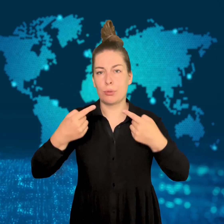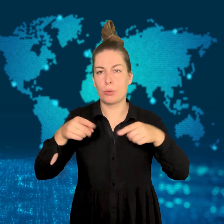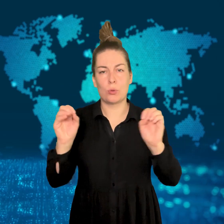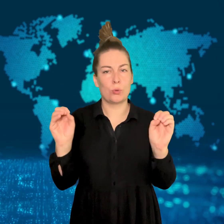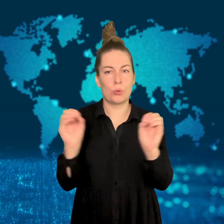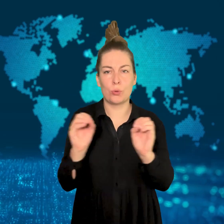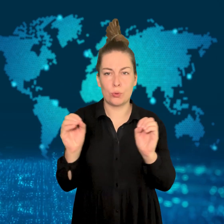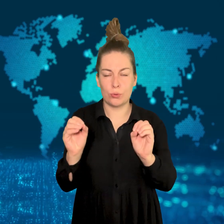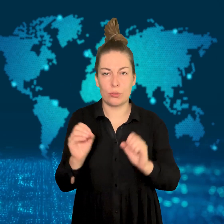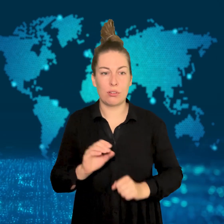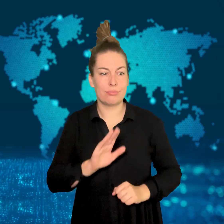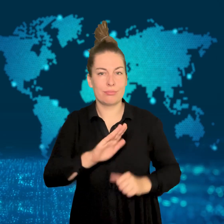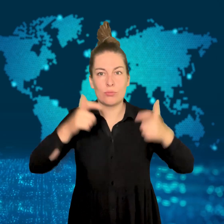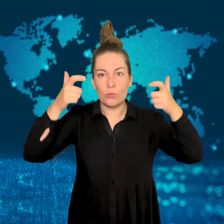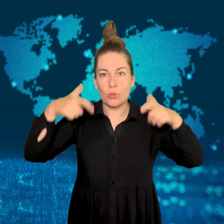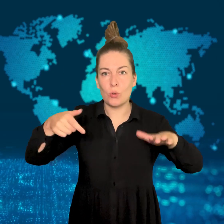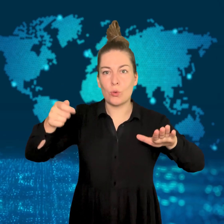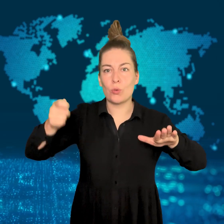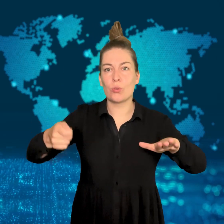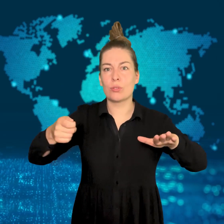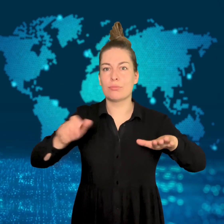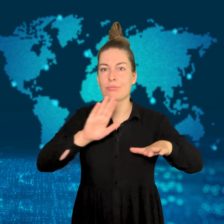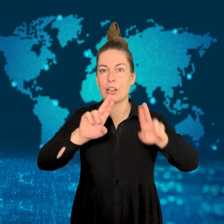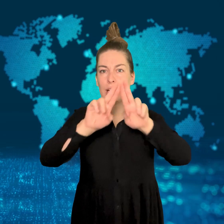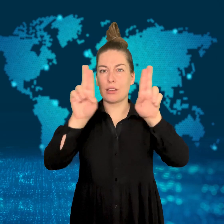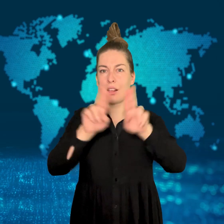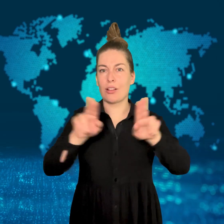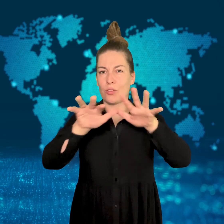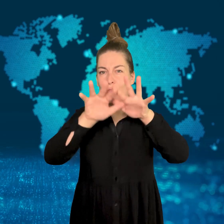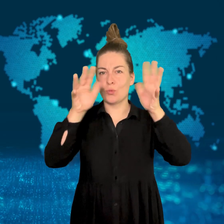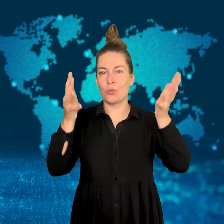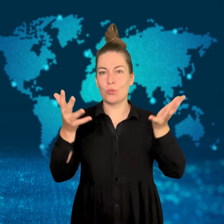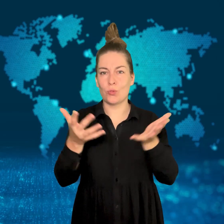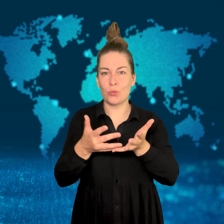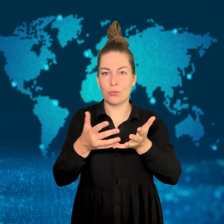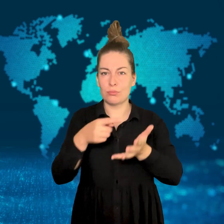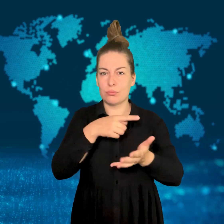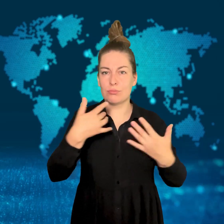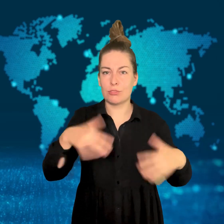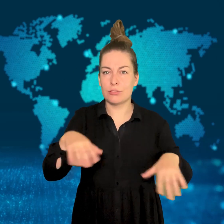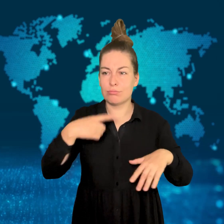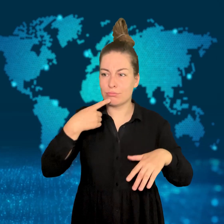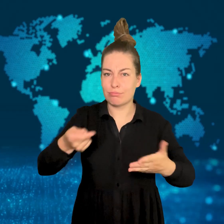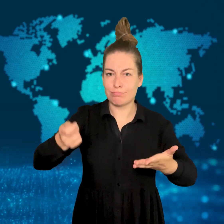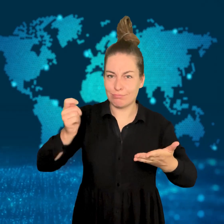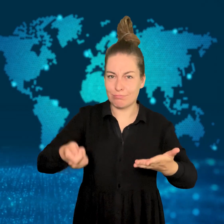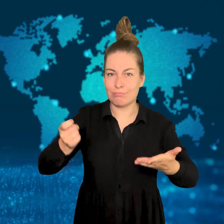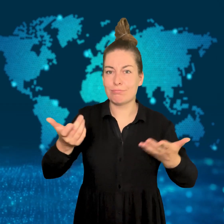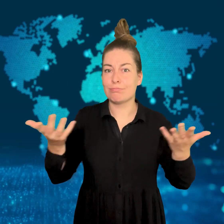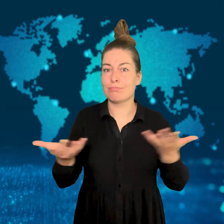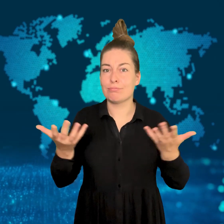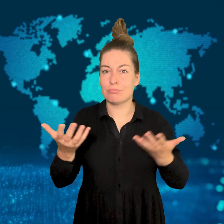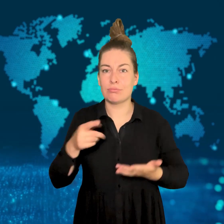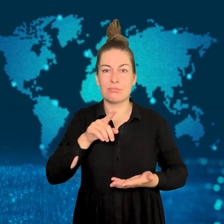The incident prevented one of the chartered boats from unloading its supplies.